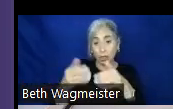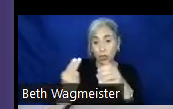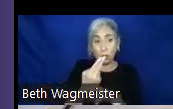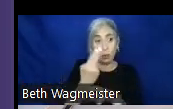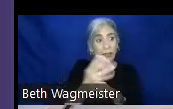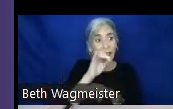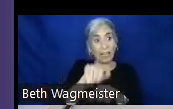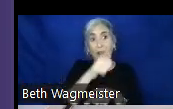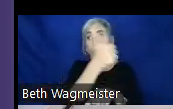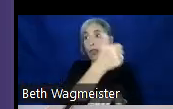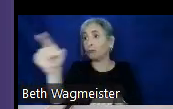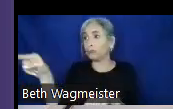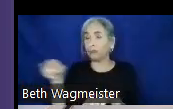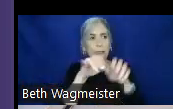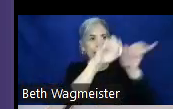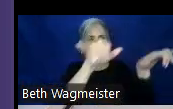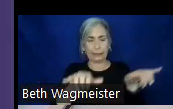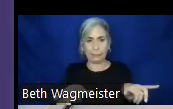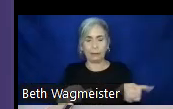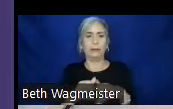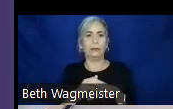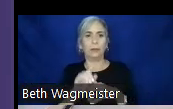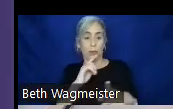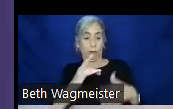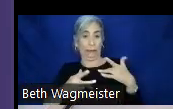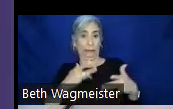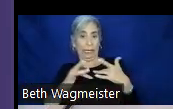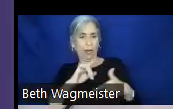Clients love this, too. They're really excited when you start talking about how